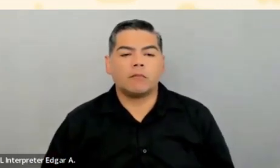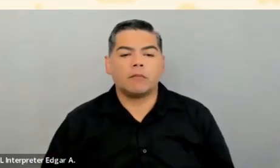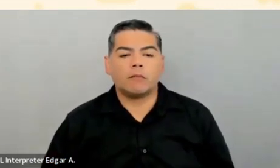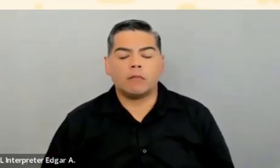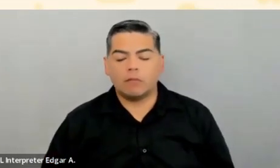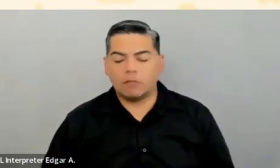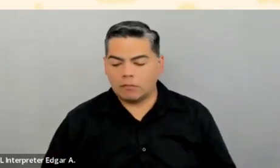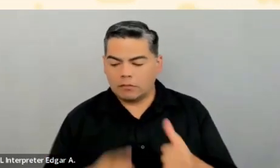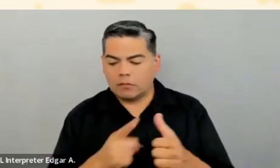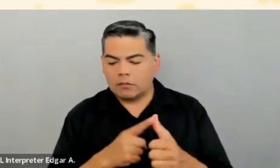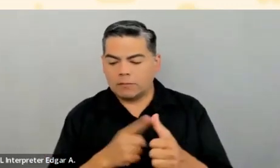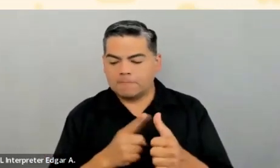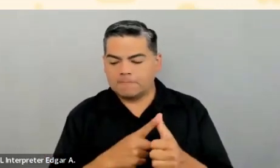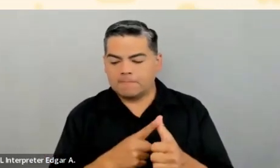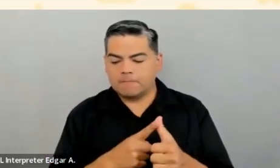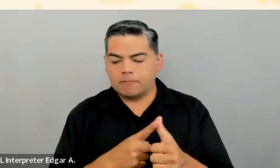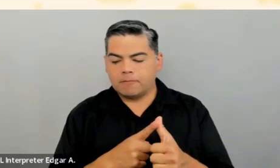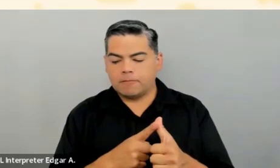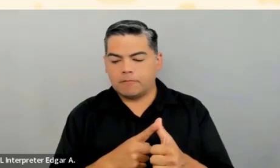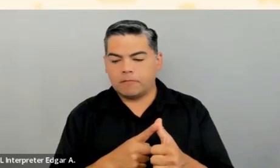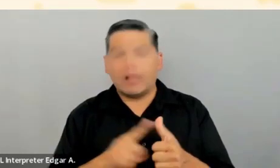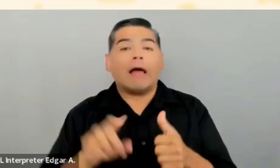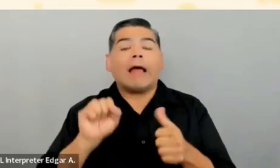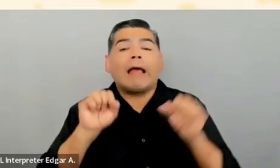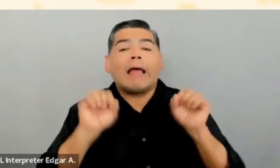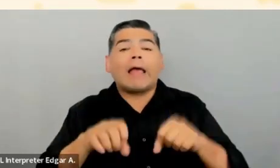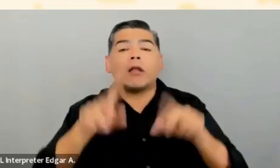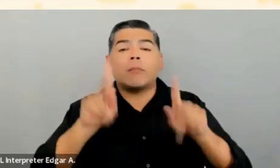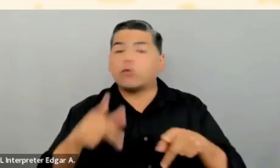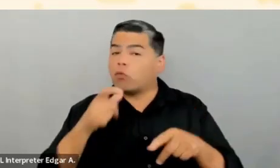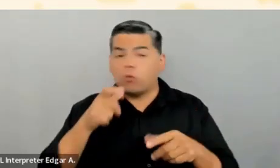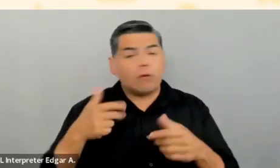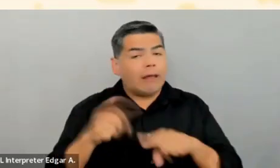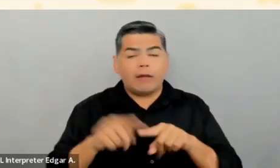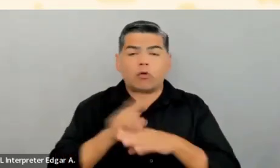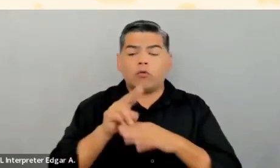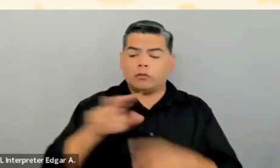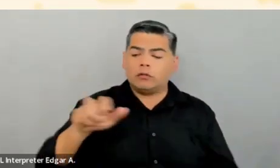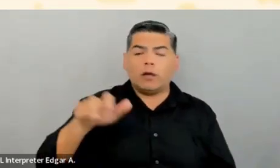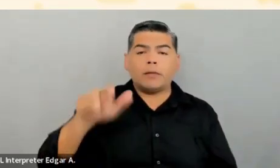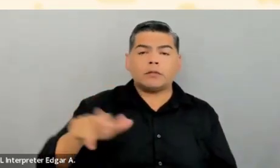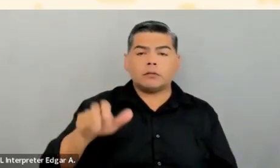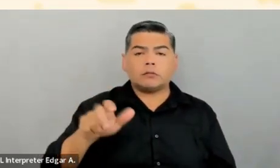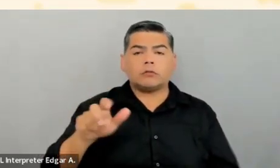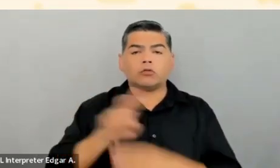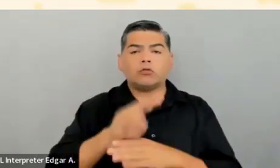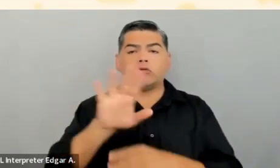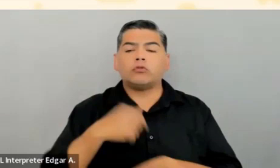Can someone who does not use a mouse navigate your website? Well, as I look at my desk, I do not even have a mouse.